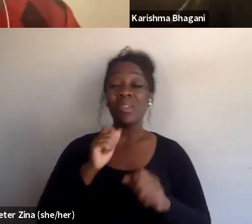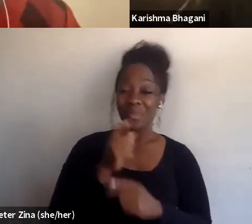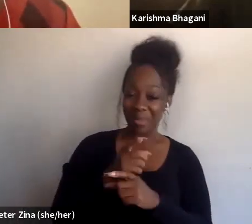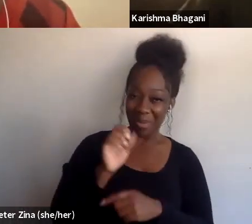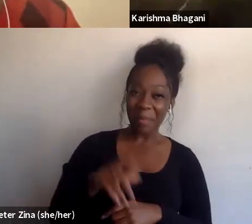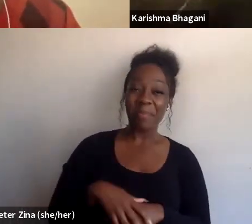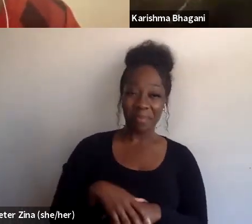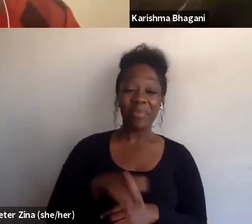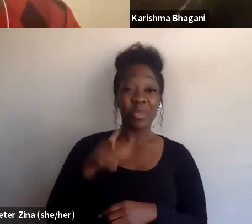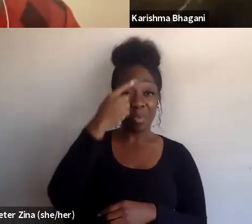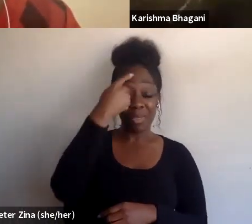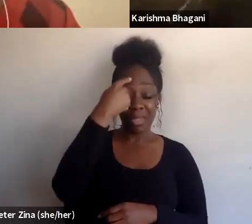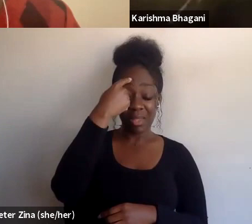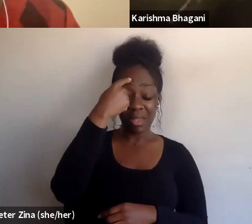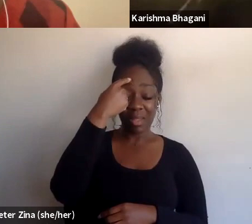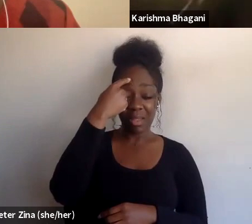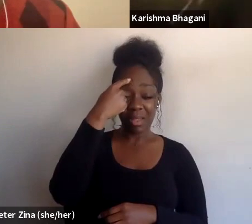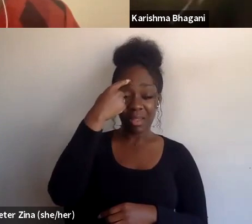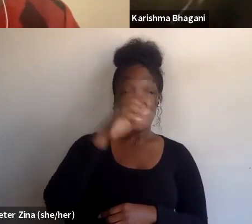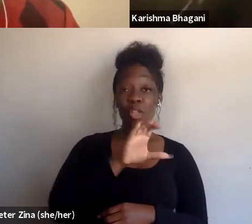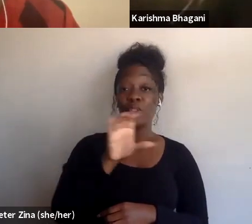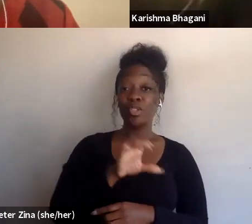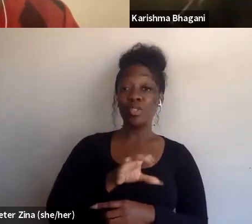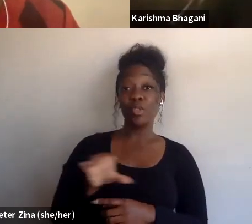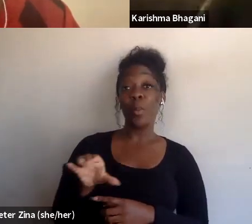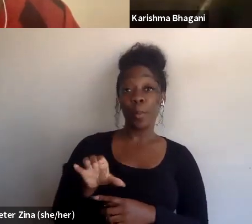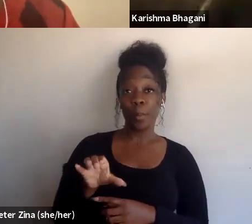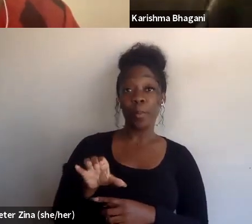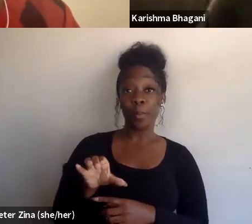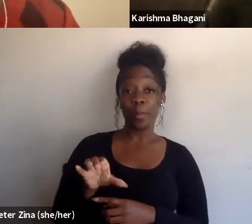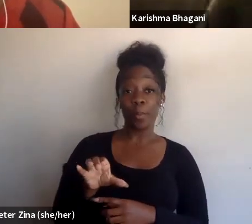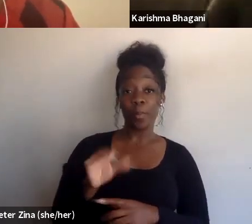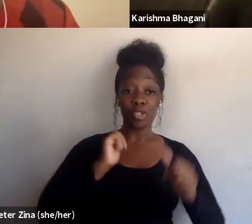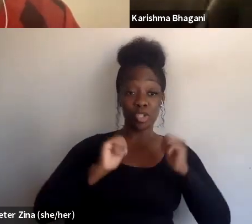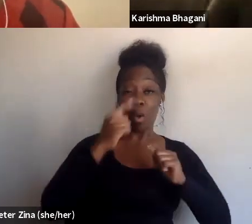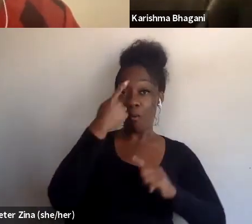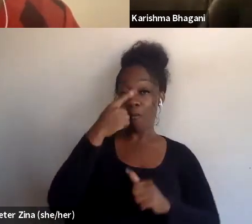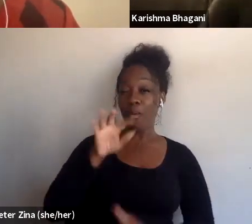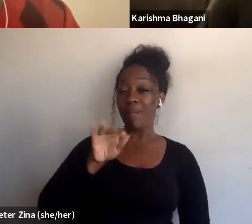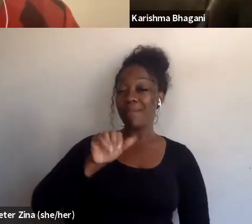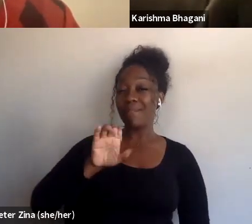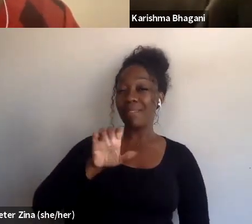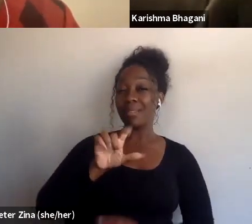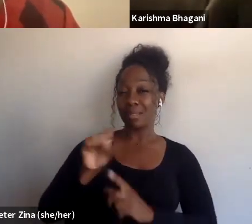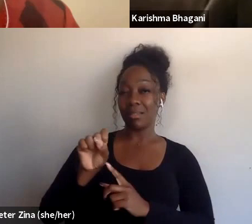So would you say that the Zoom version of "Faceless" by virtue of it being on Zoom